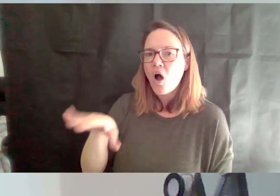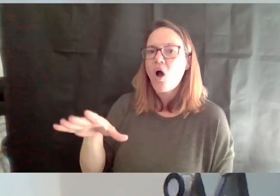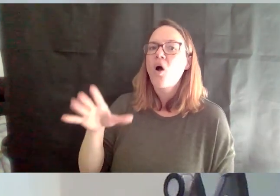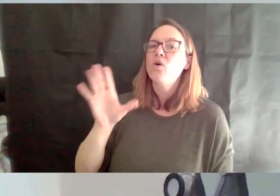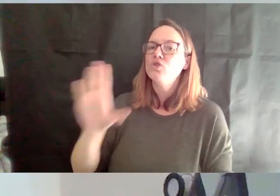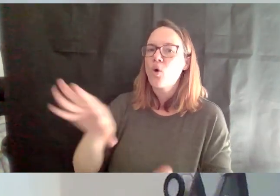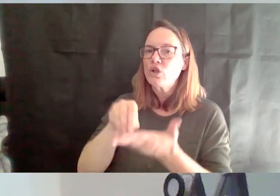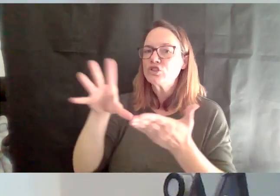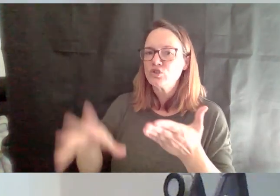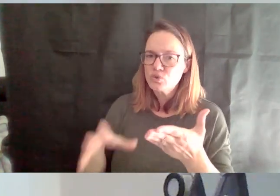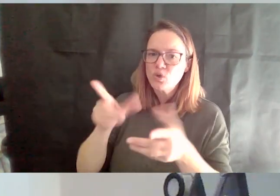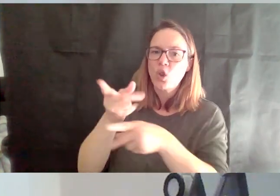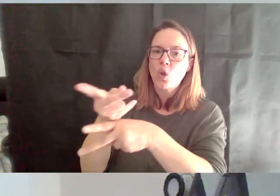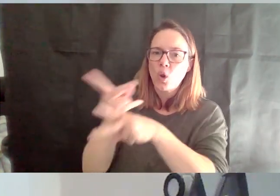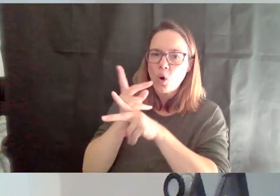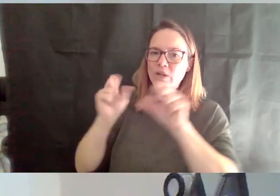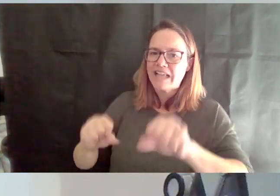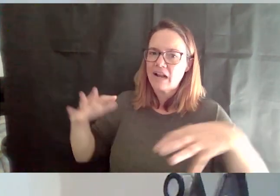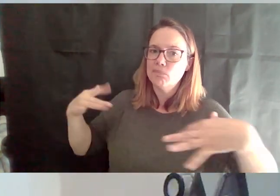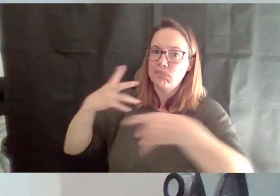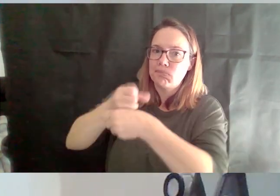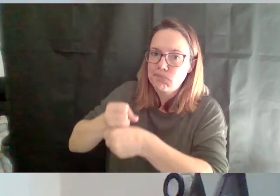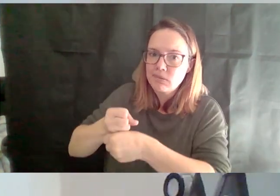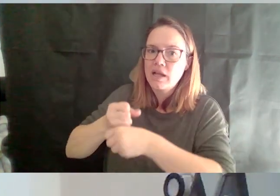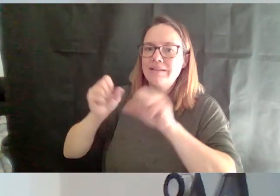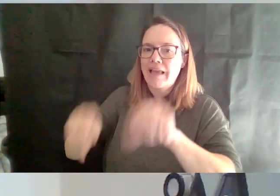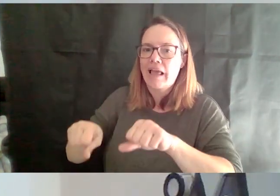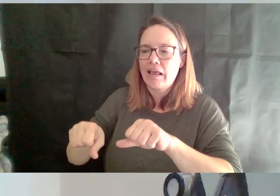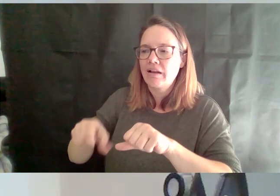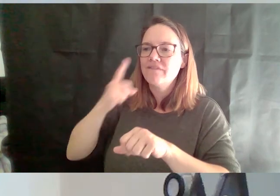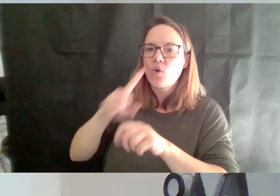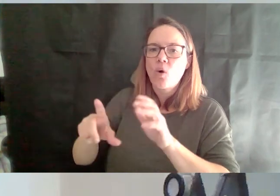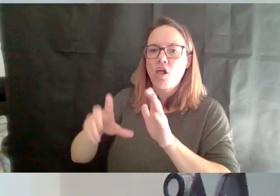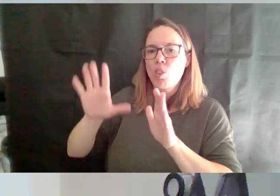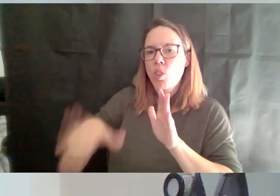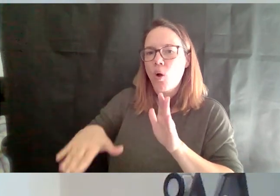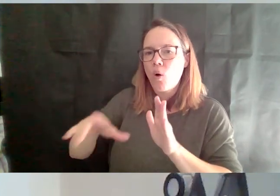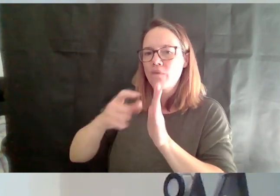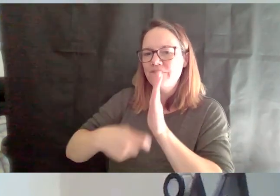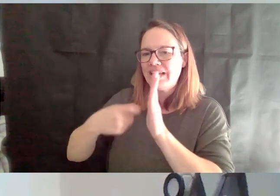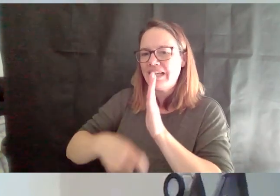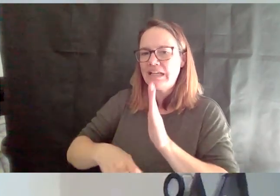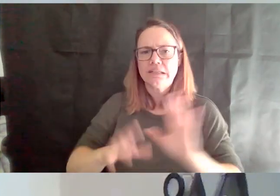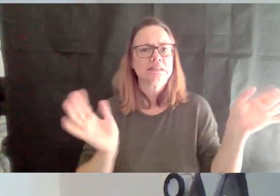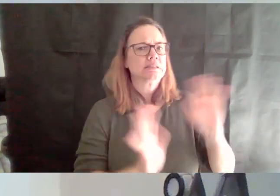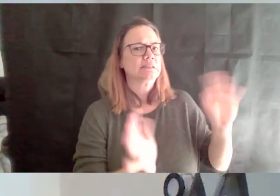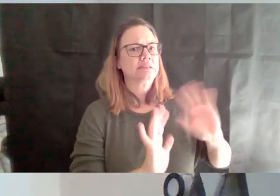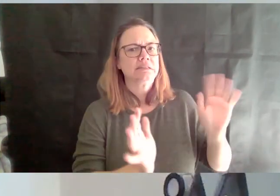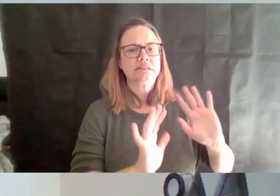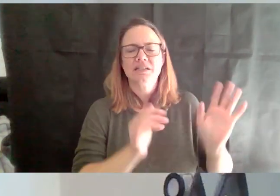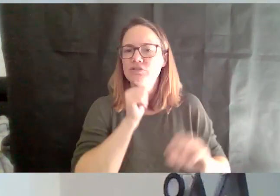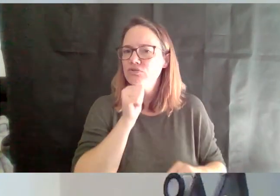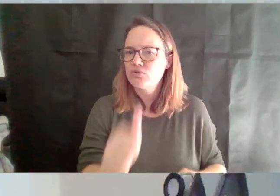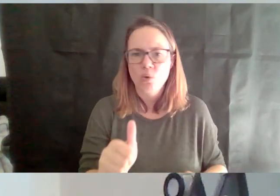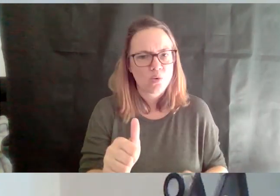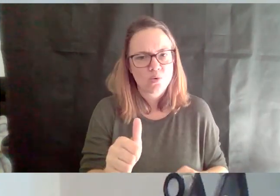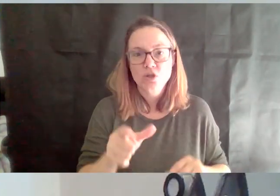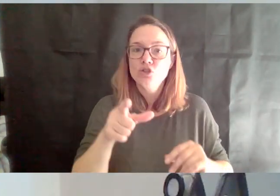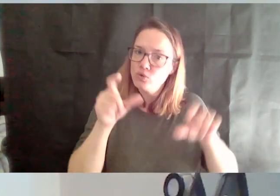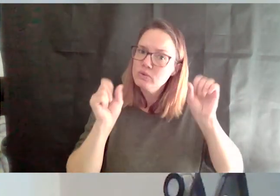loans for a low monthly fee and all that stuff. Don't do that. You can do that with your student loan servicer for free.